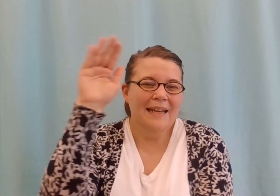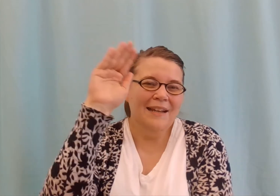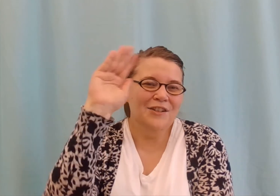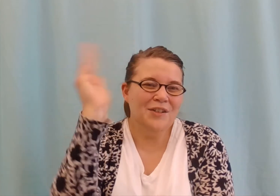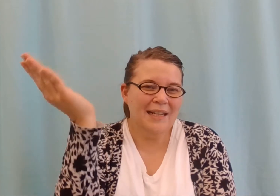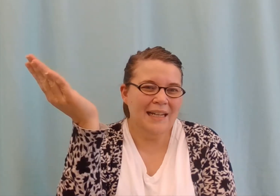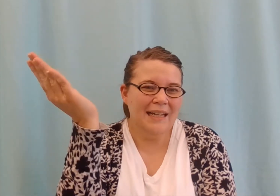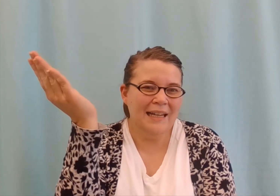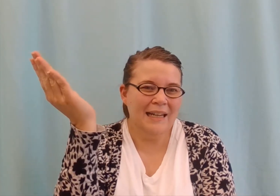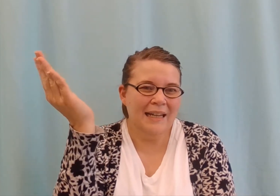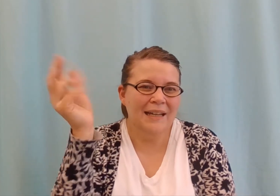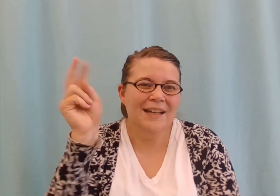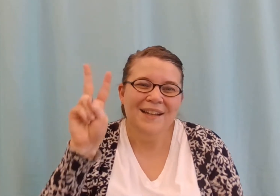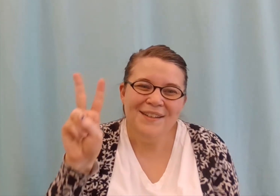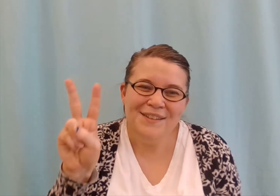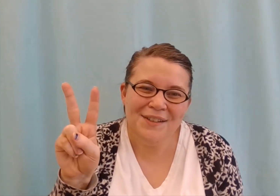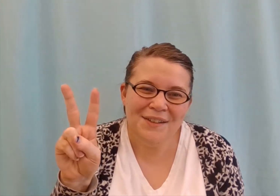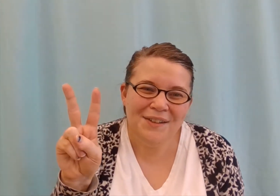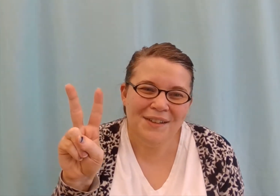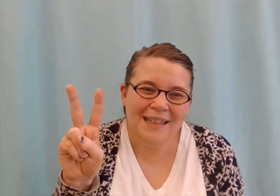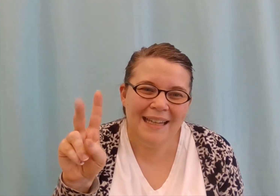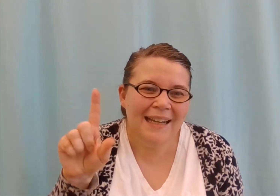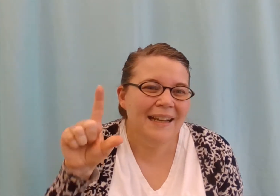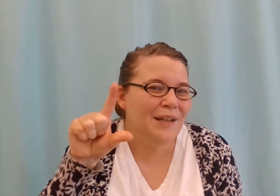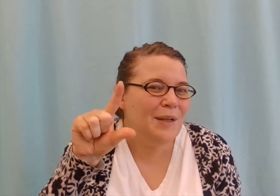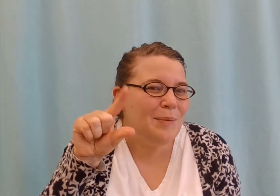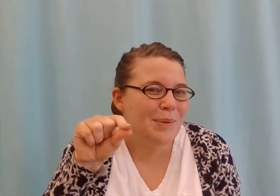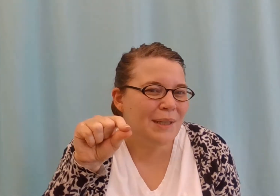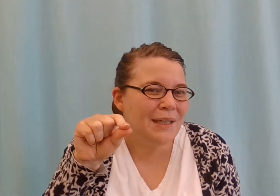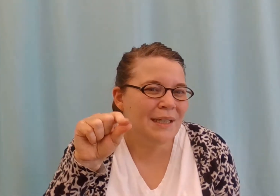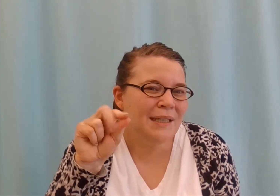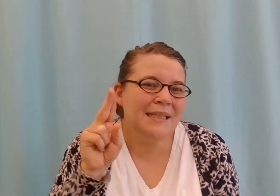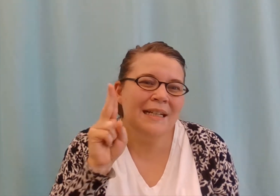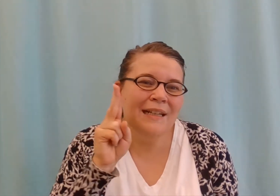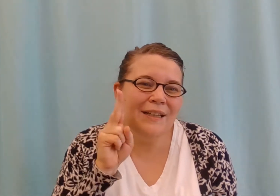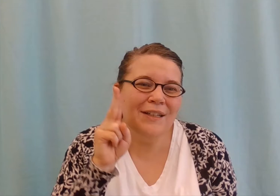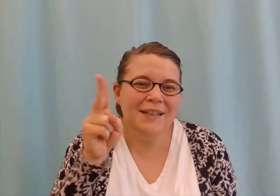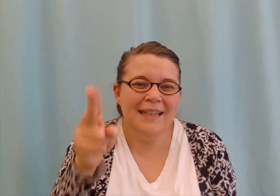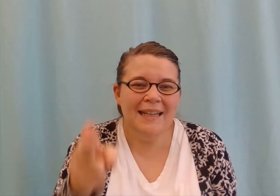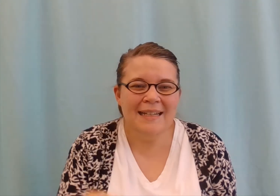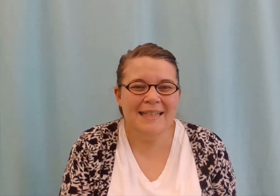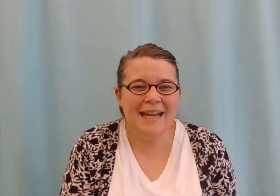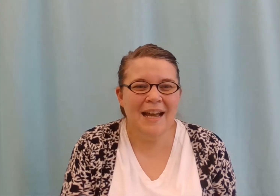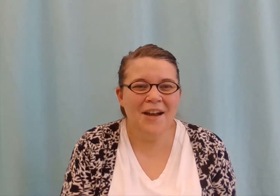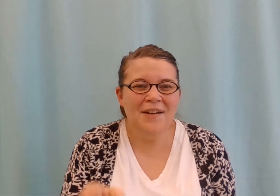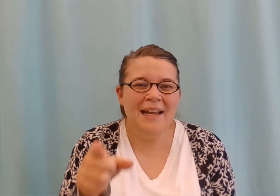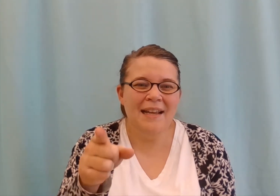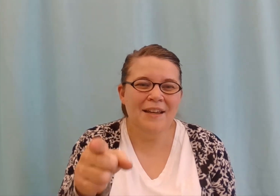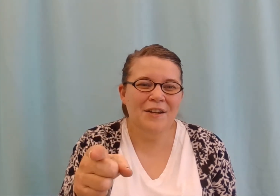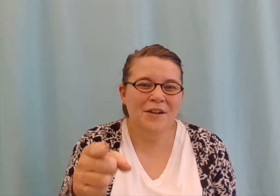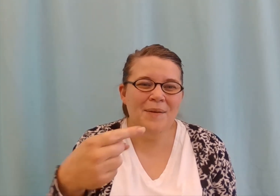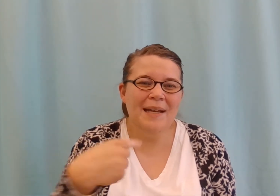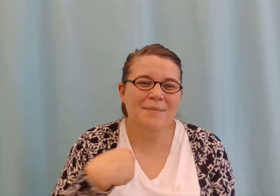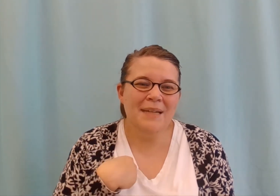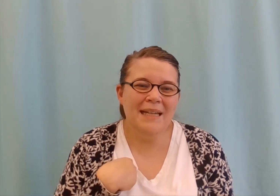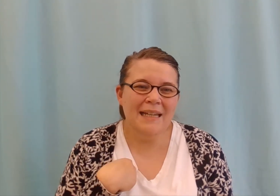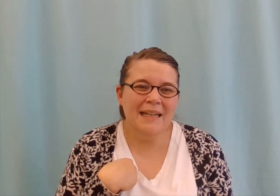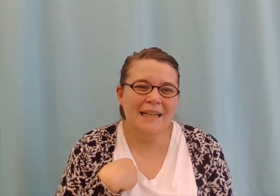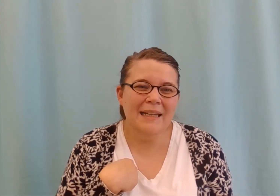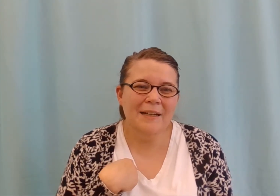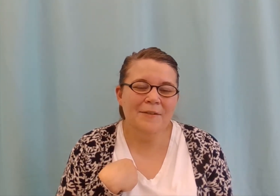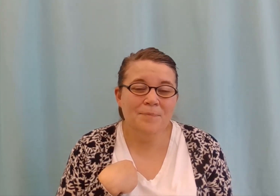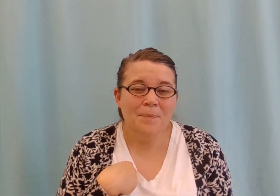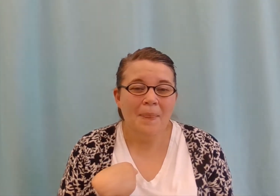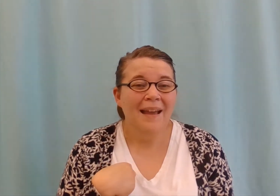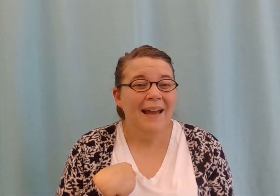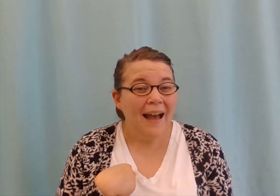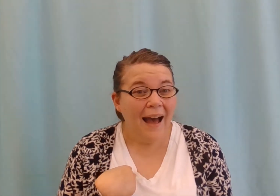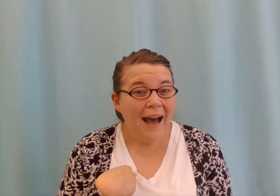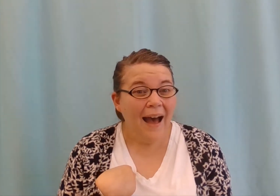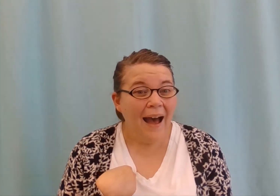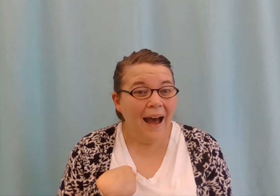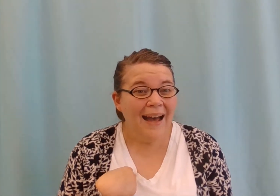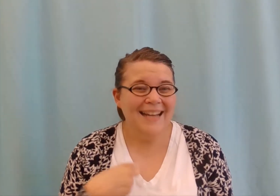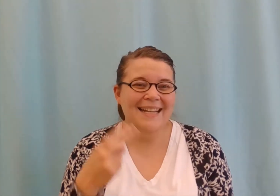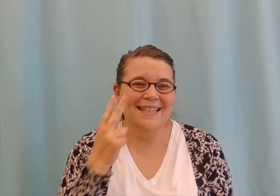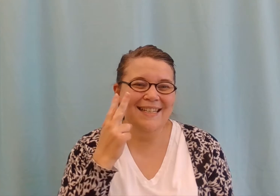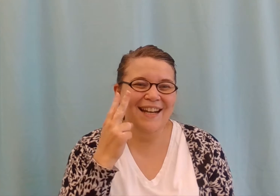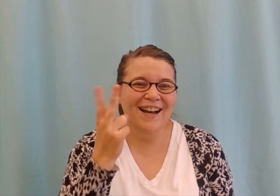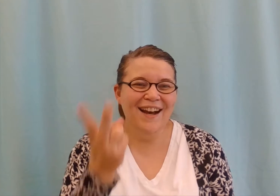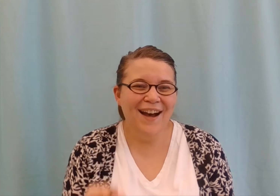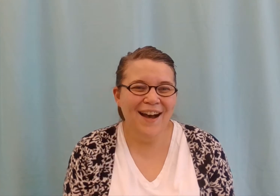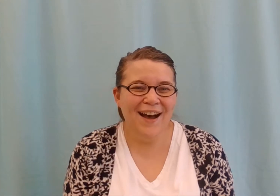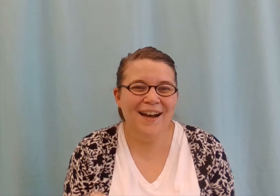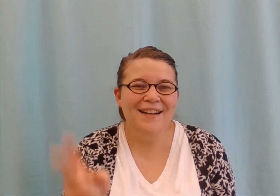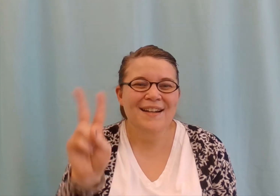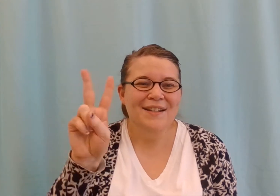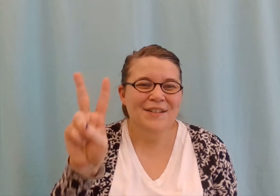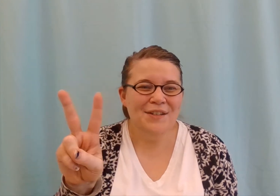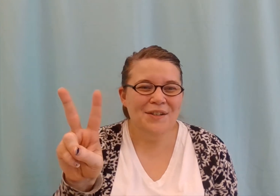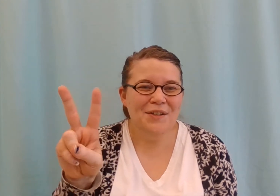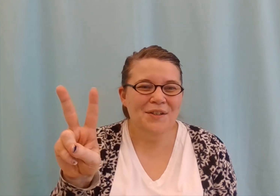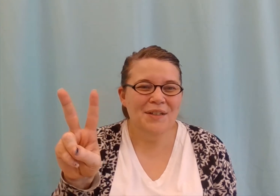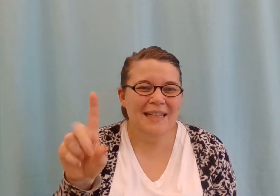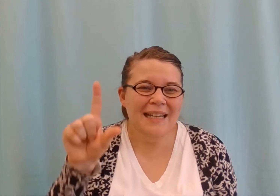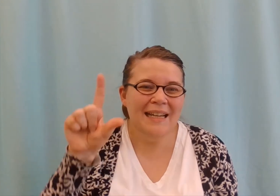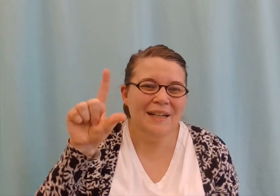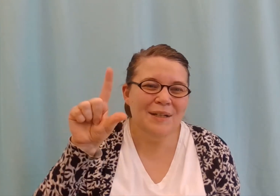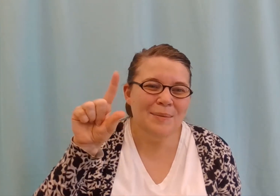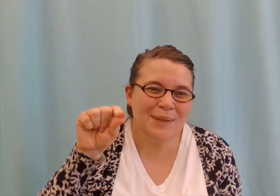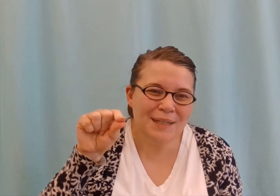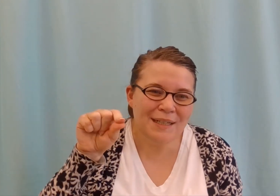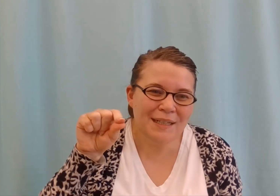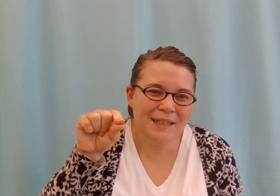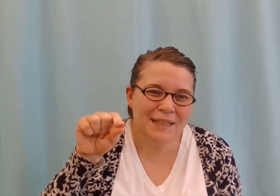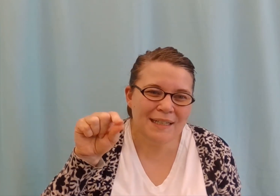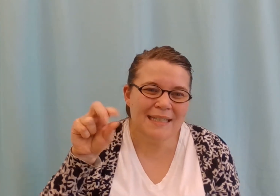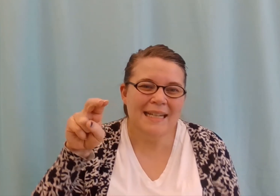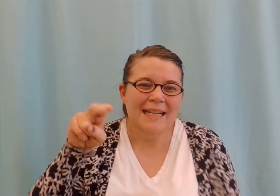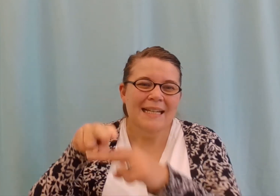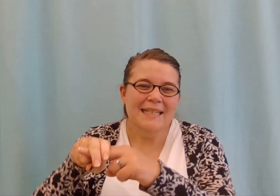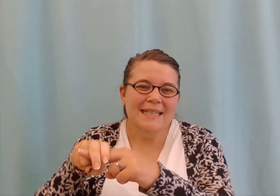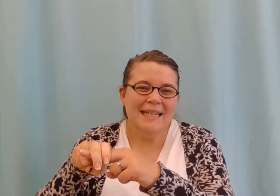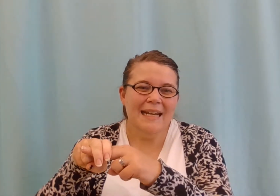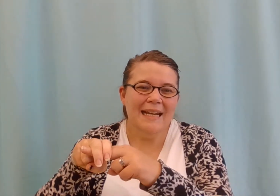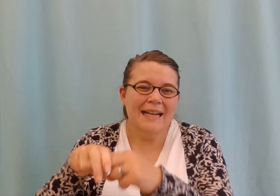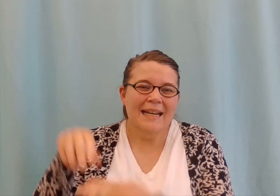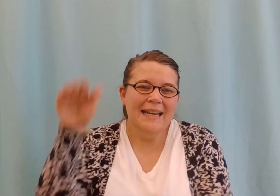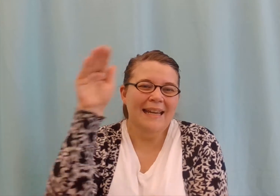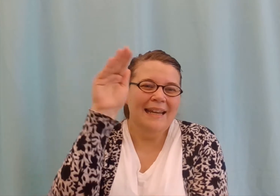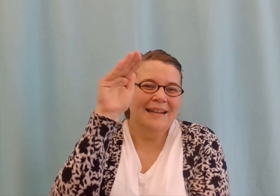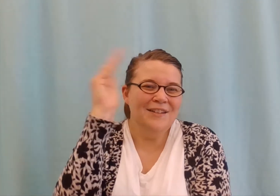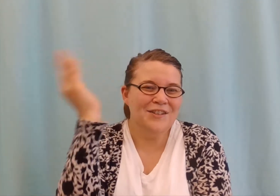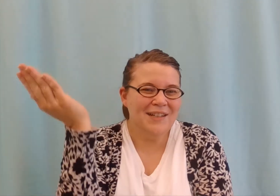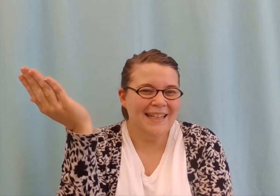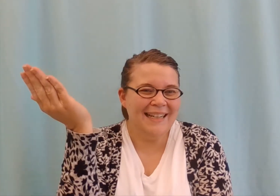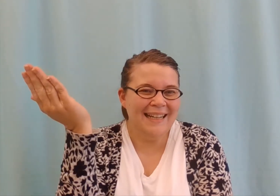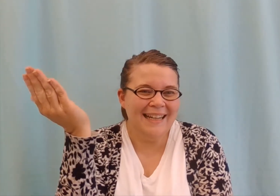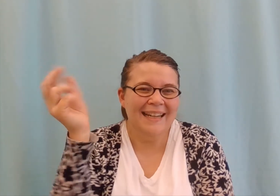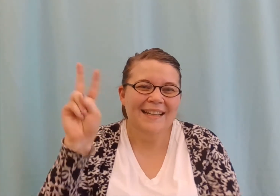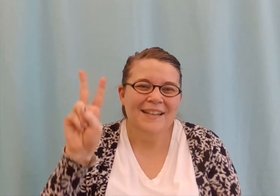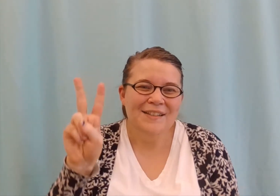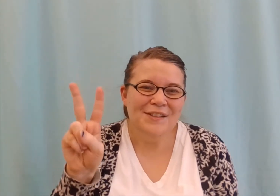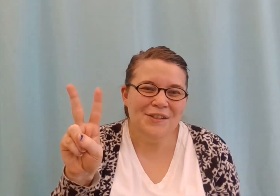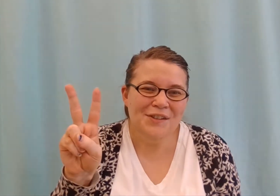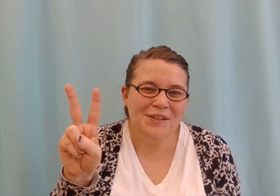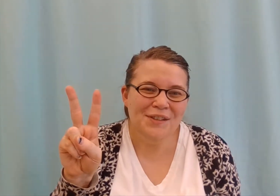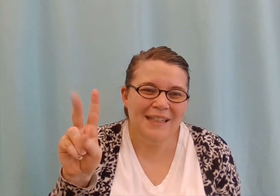a tree. Two little birds looking down at you and me. I saw two little birds sitting in a tree. Two